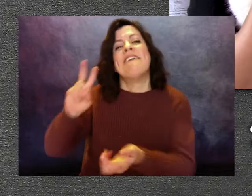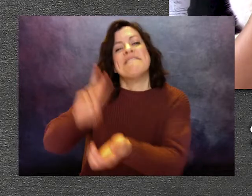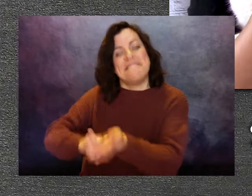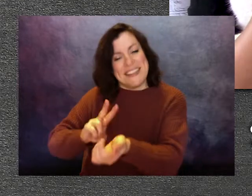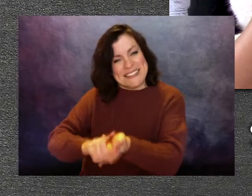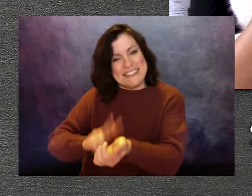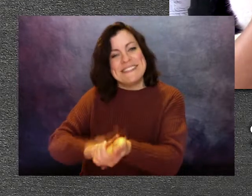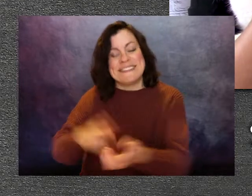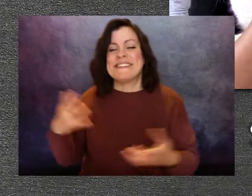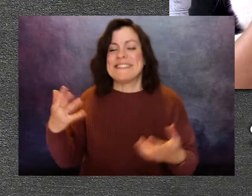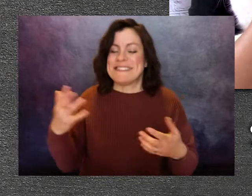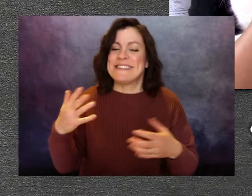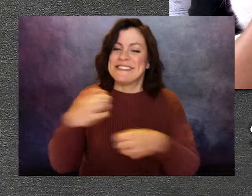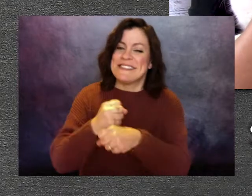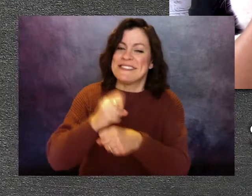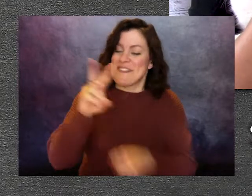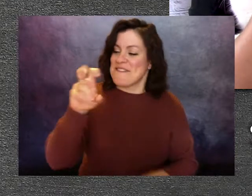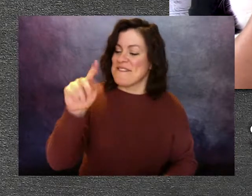Right. Do you know what a veterinarian does?